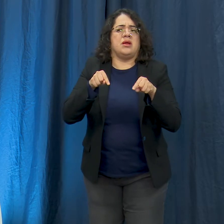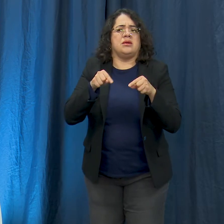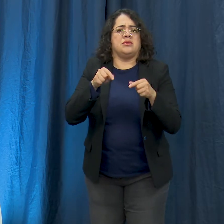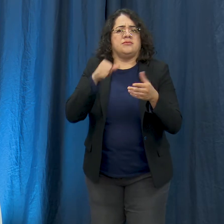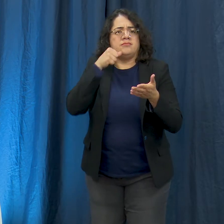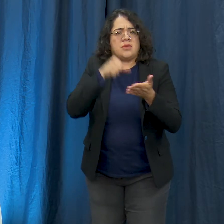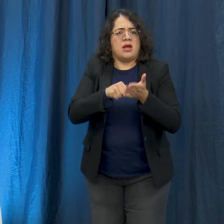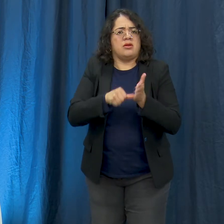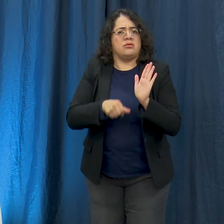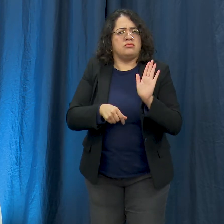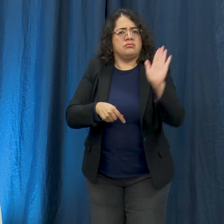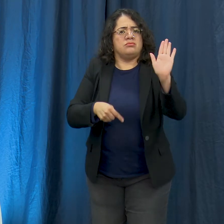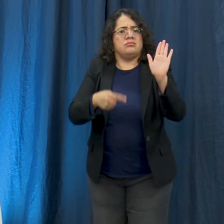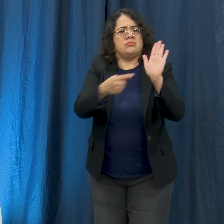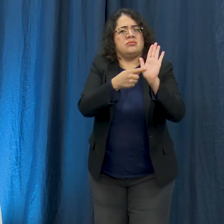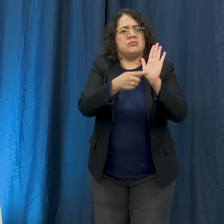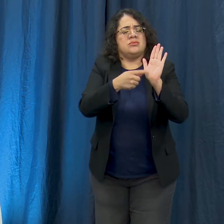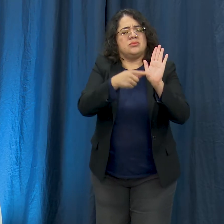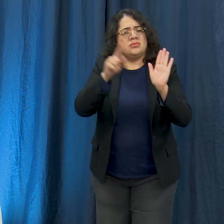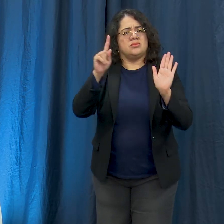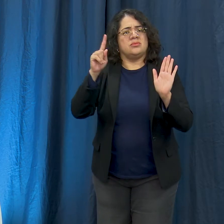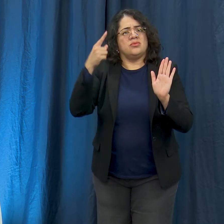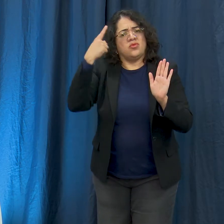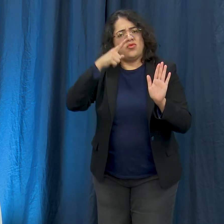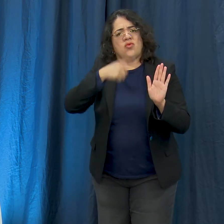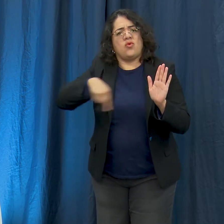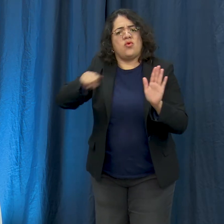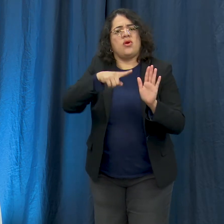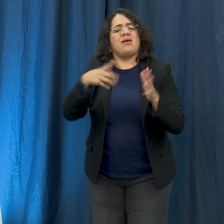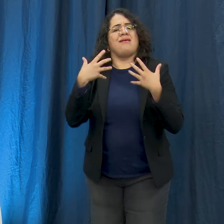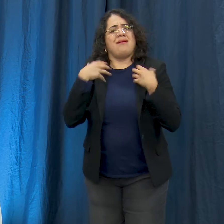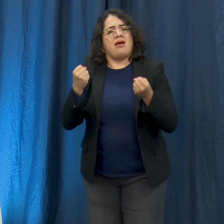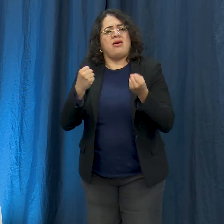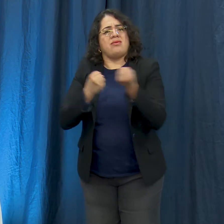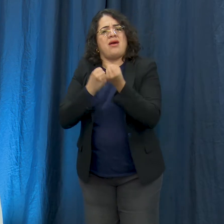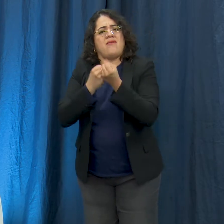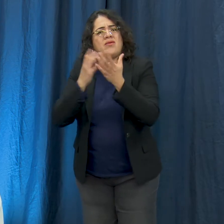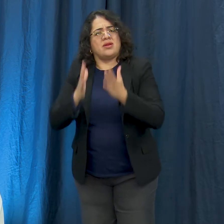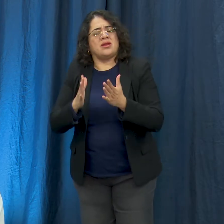California and other health advocates have consistently said by not collecting